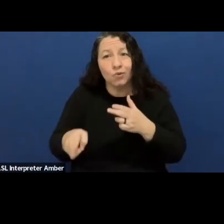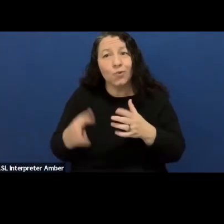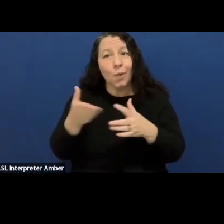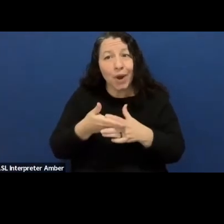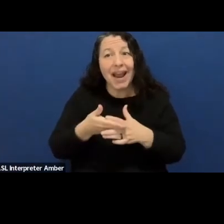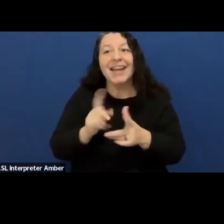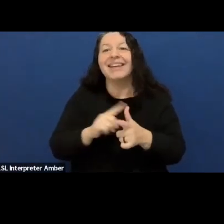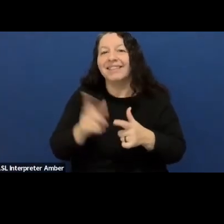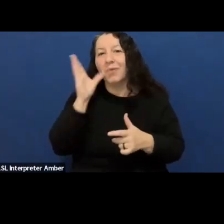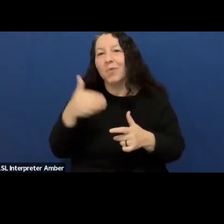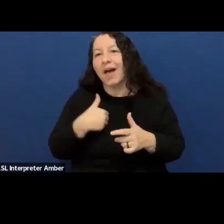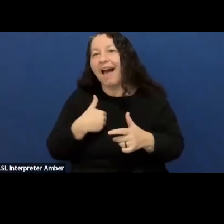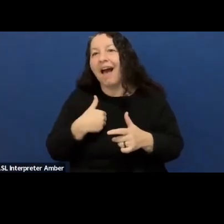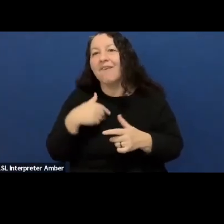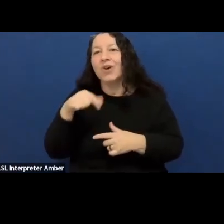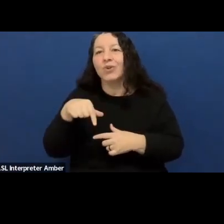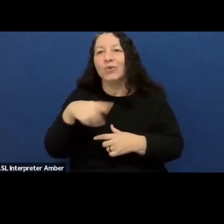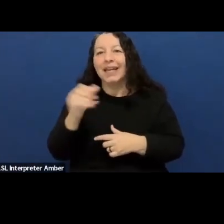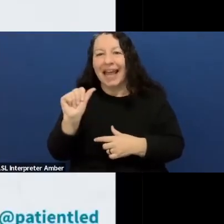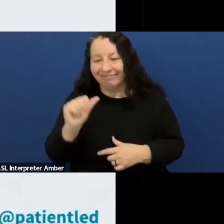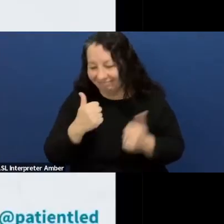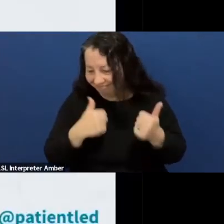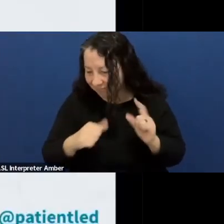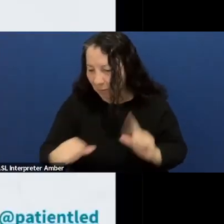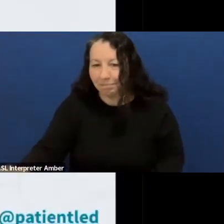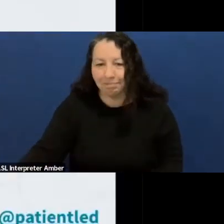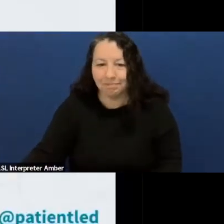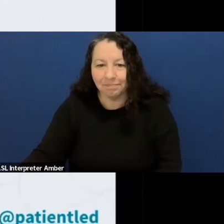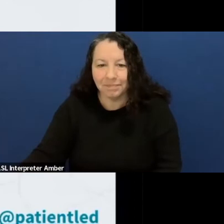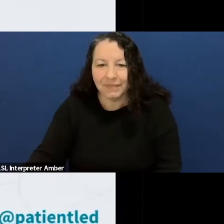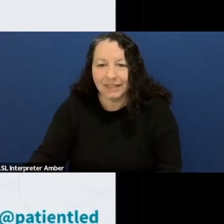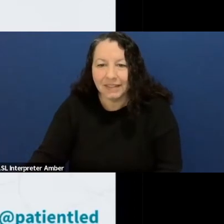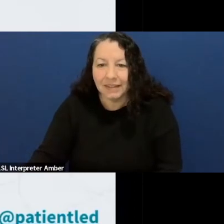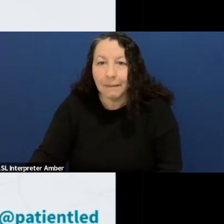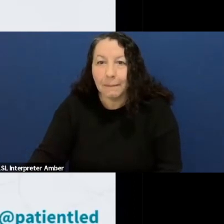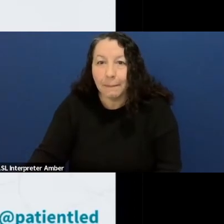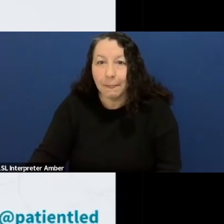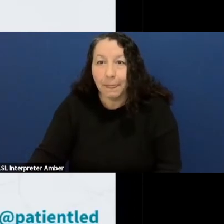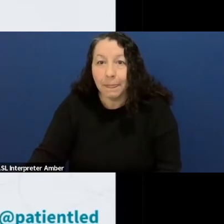We have Hannah's presentation now, then a small break and then we're going to have the